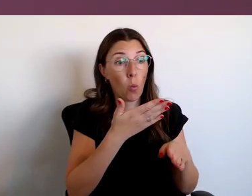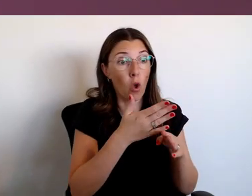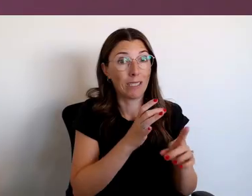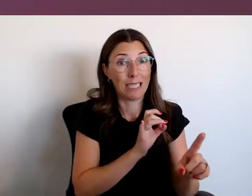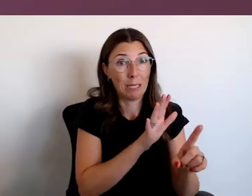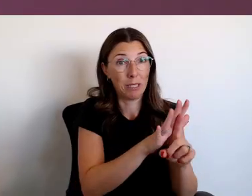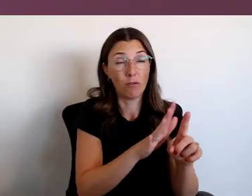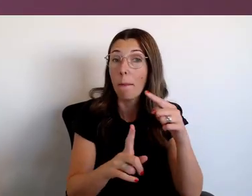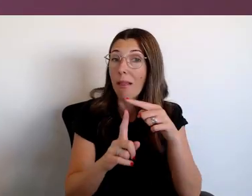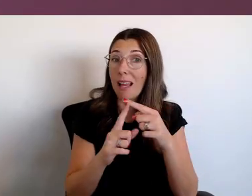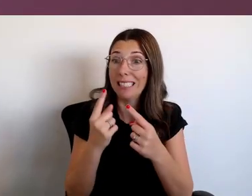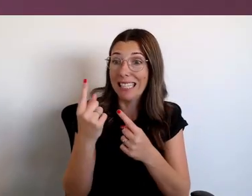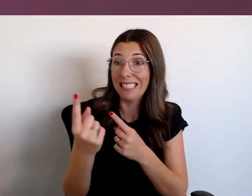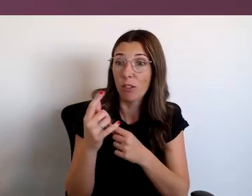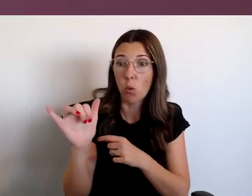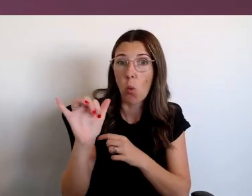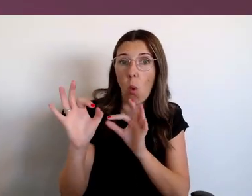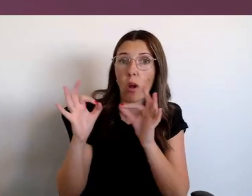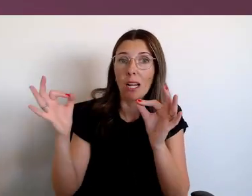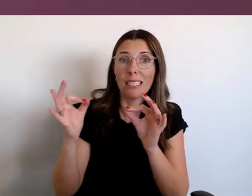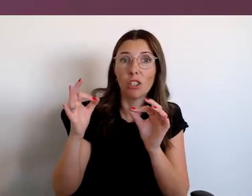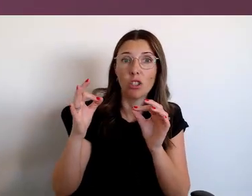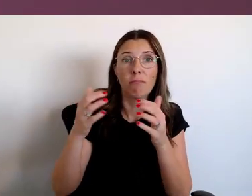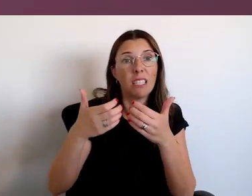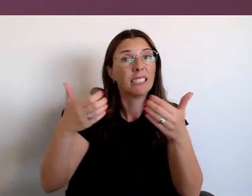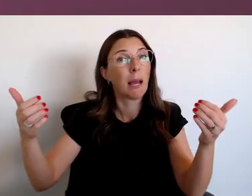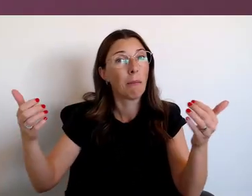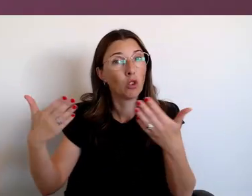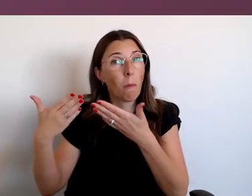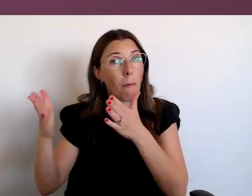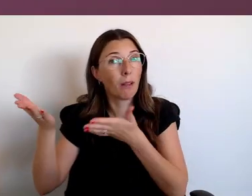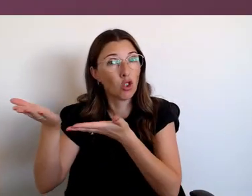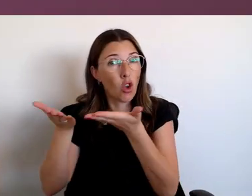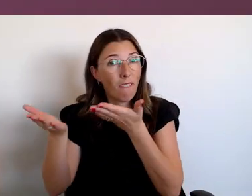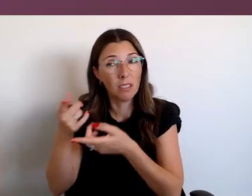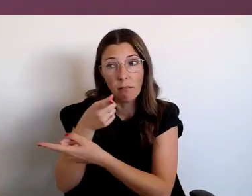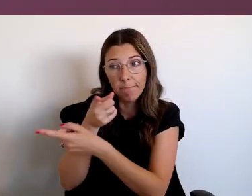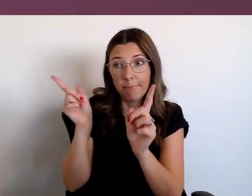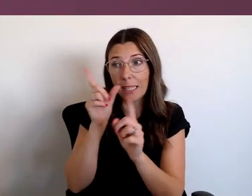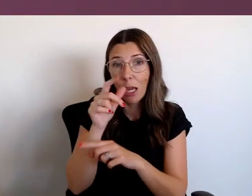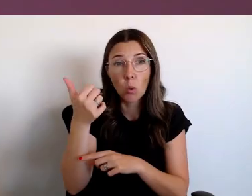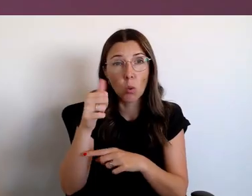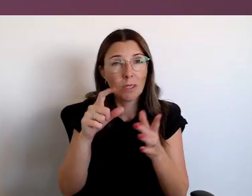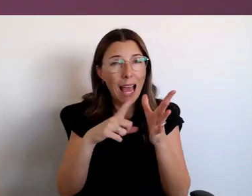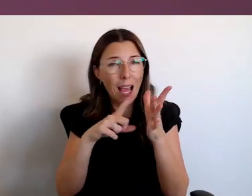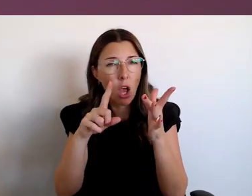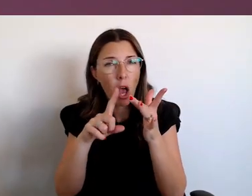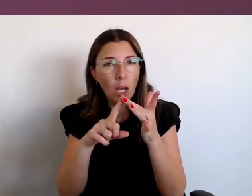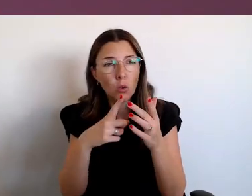individuals or organisations outside the public service using AI to mislead or defraud.